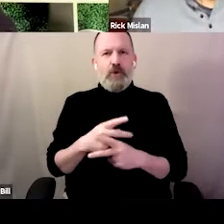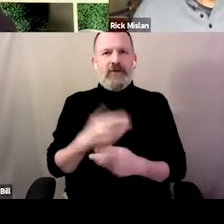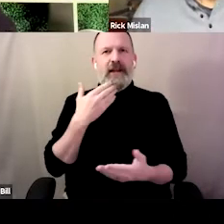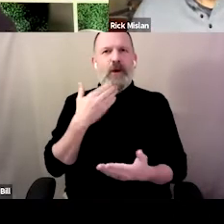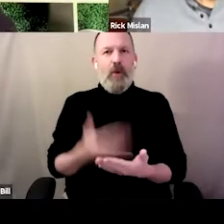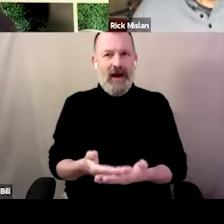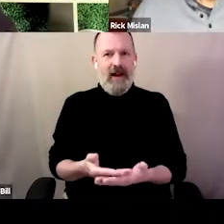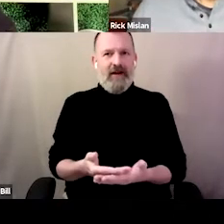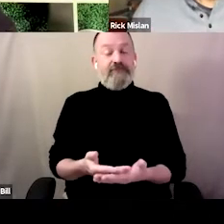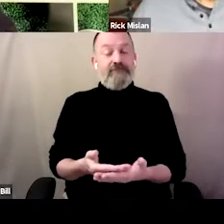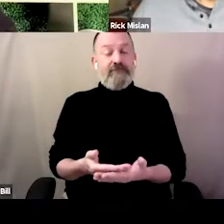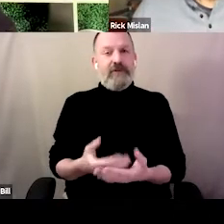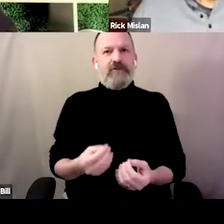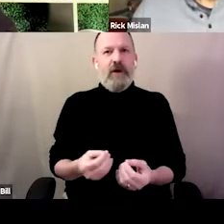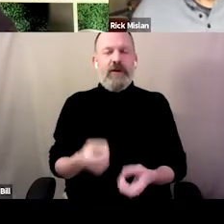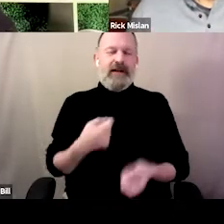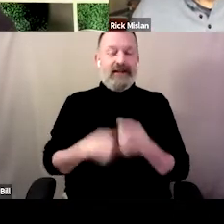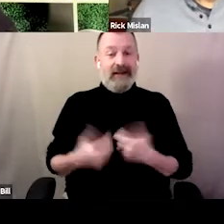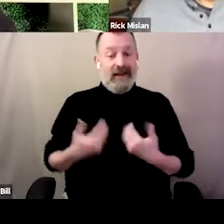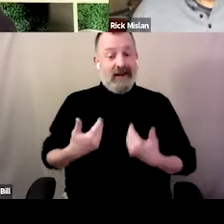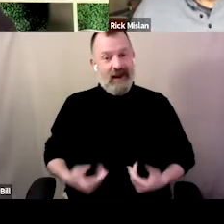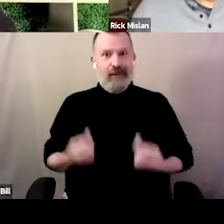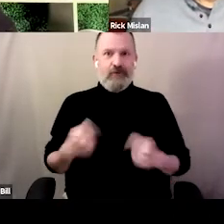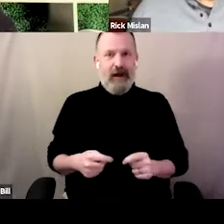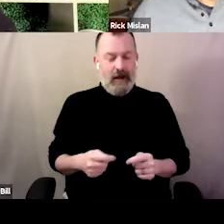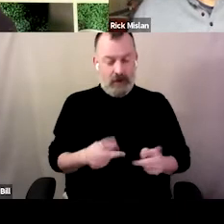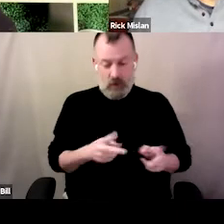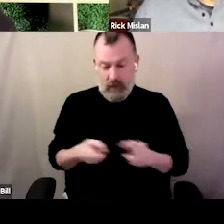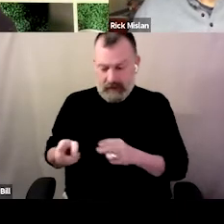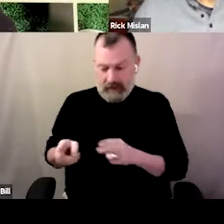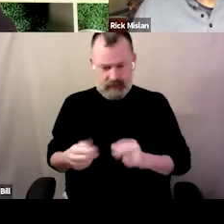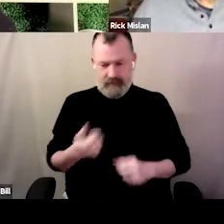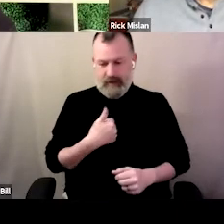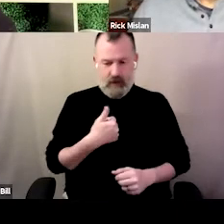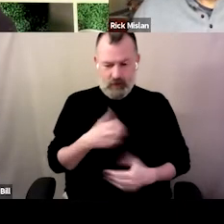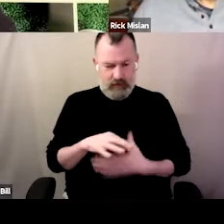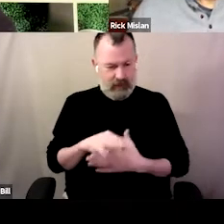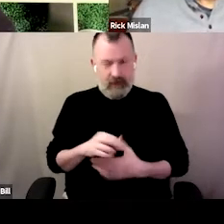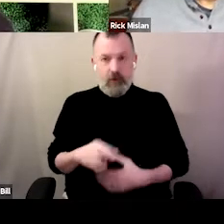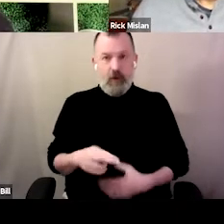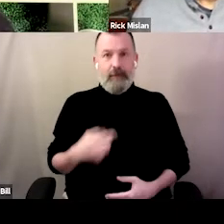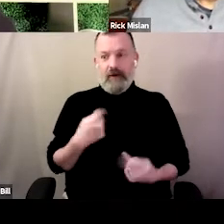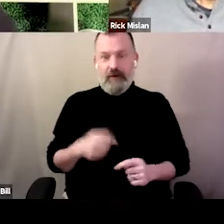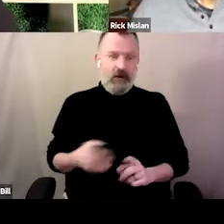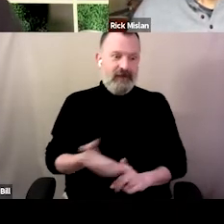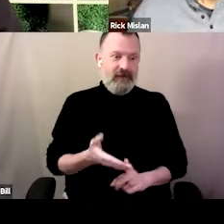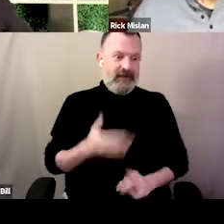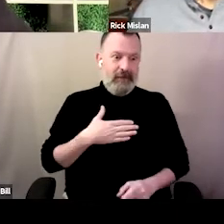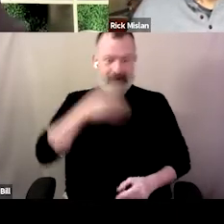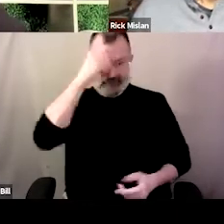CalebBarlow: Rather than Caleb trying to edit and cobble together his own content or me trying to convince my son to do it for me, which is really uphill.